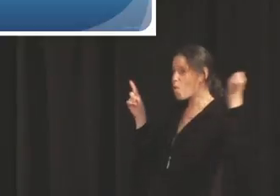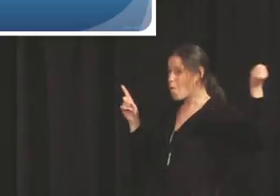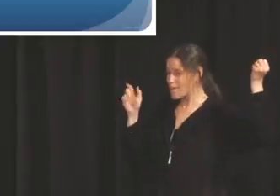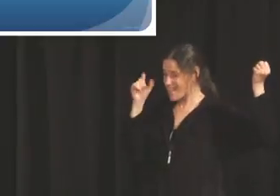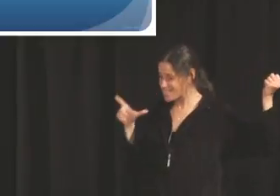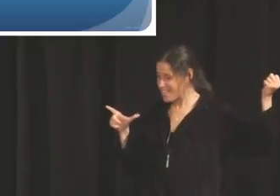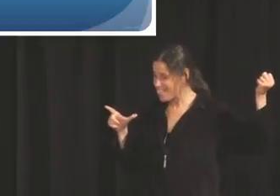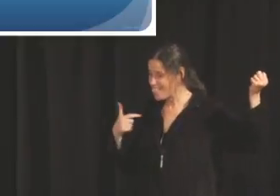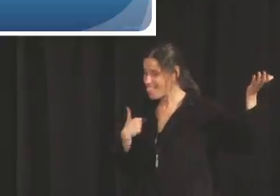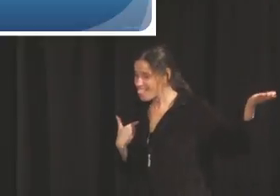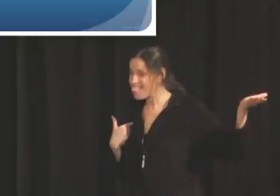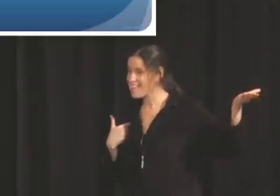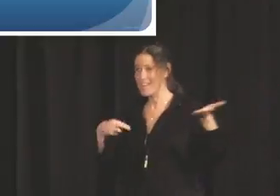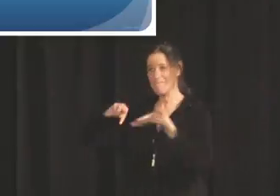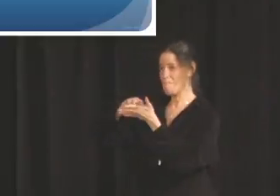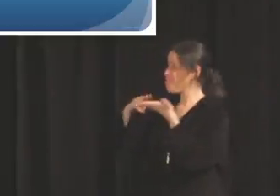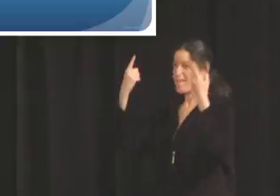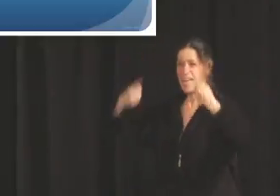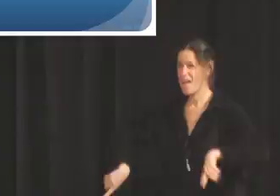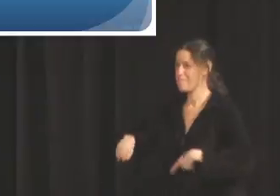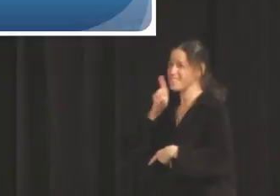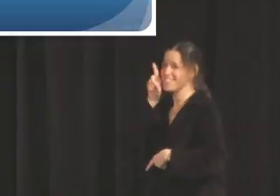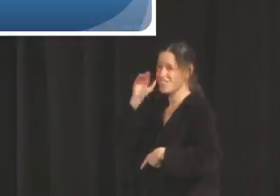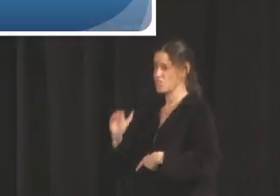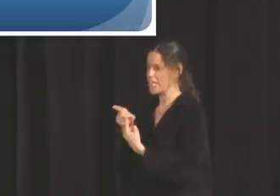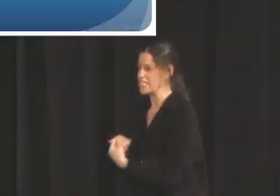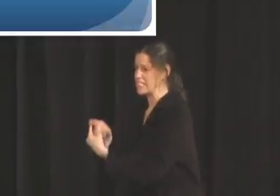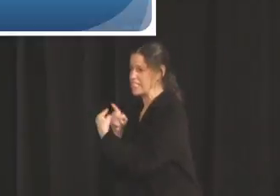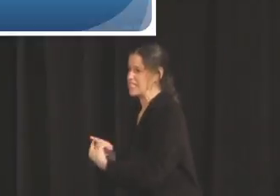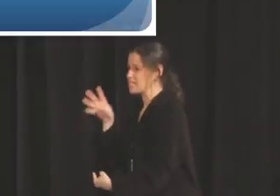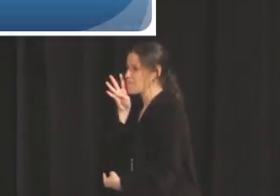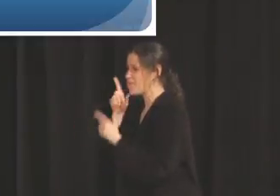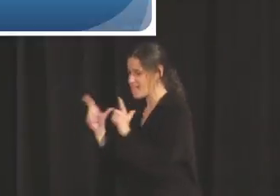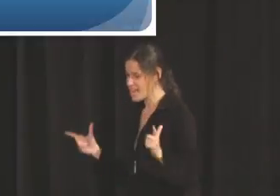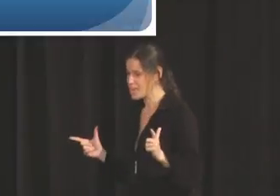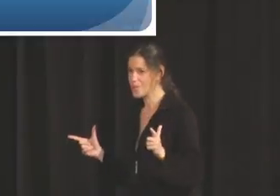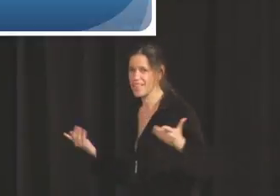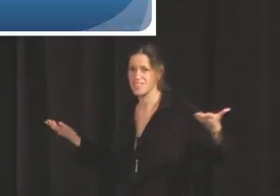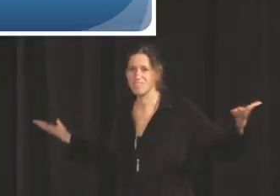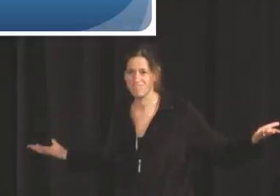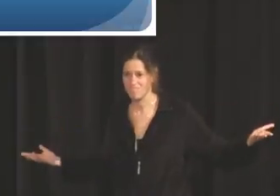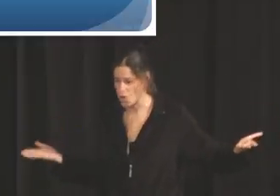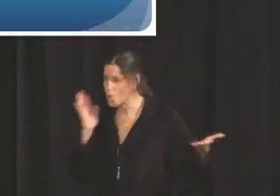language before we introduce ASL, then this deaf child's struggling